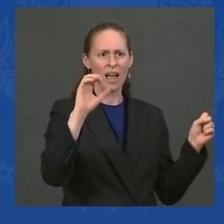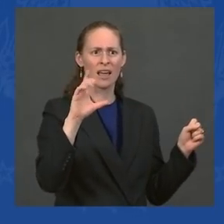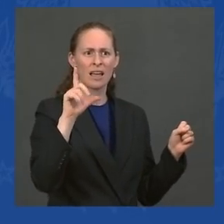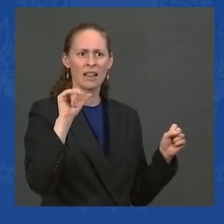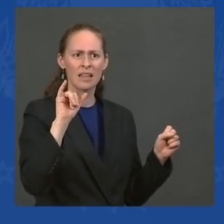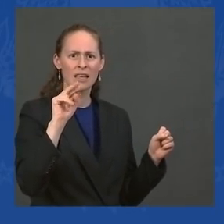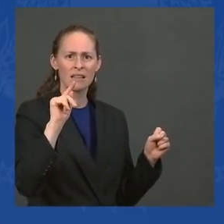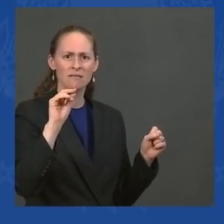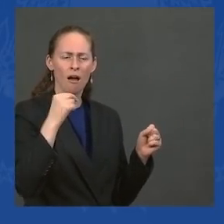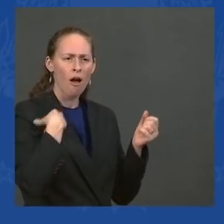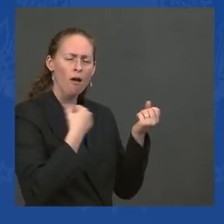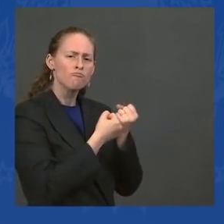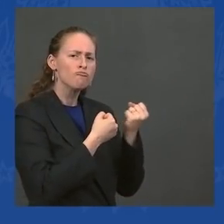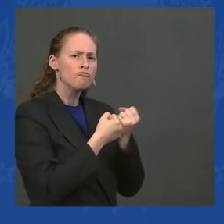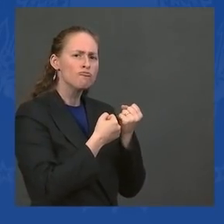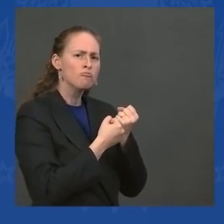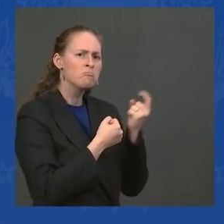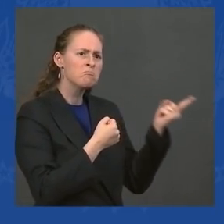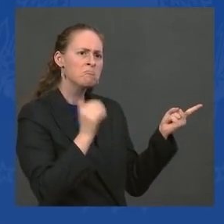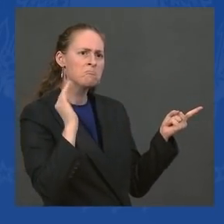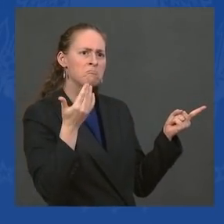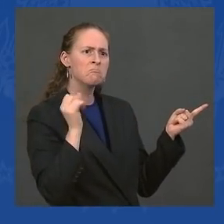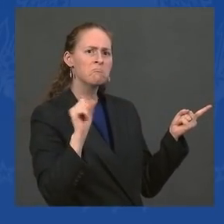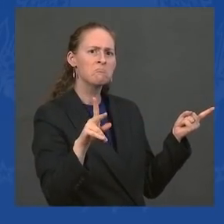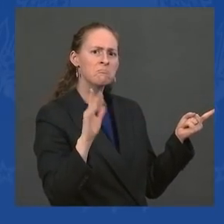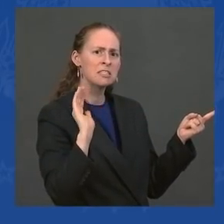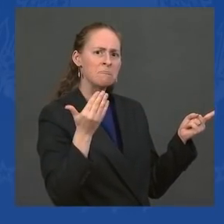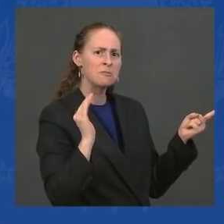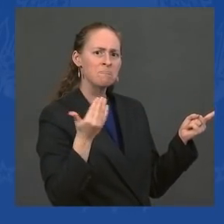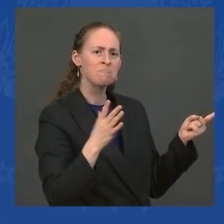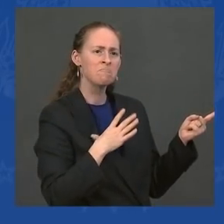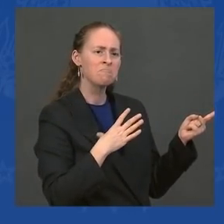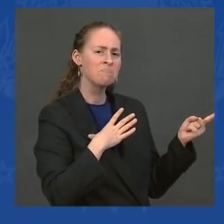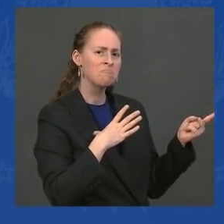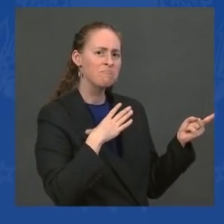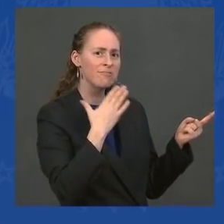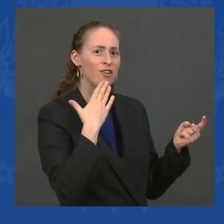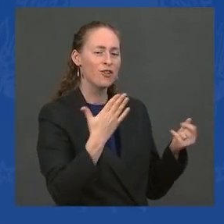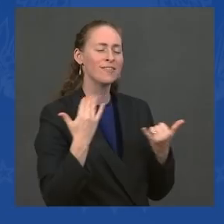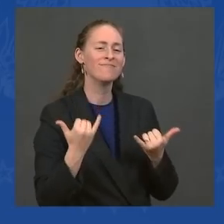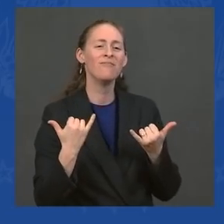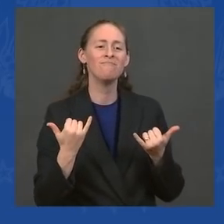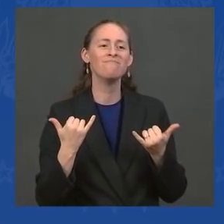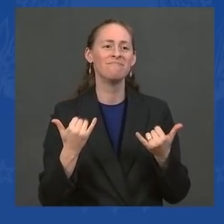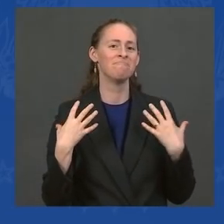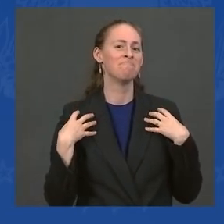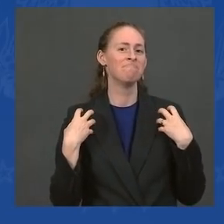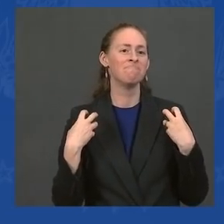He seems to be, God willing -- (knocks on podium wood) doing well. And so, when I talk to him, I'll let you all know.